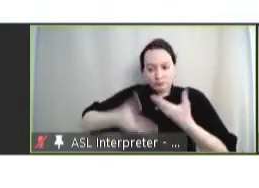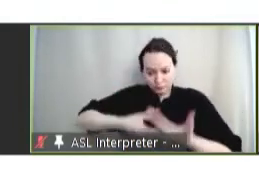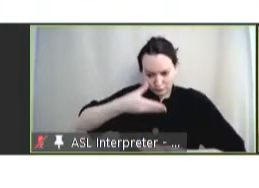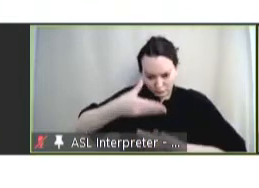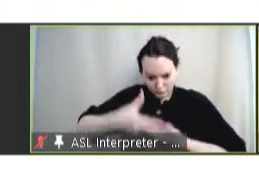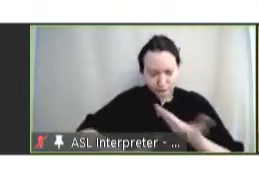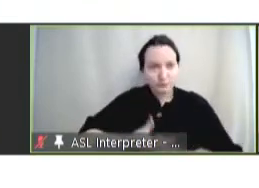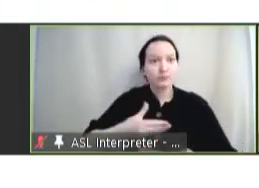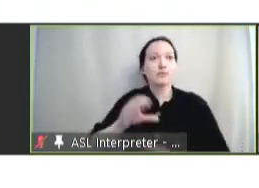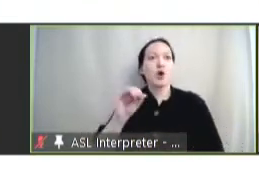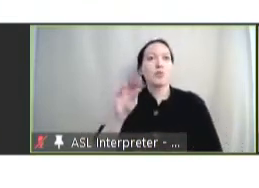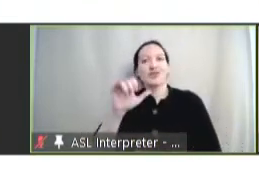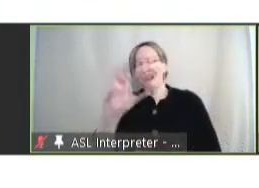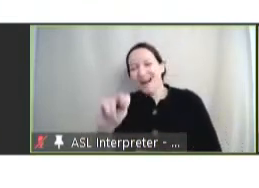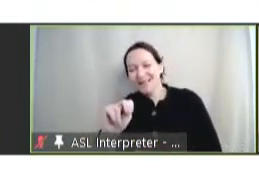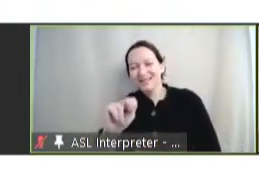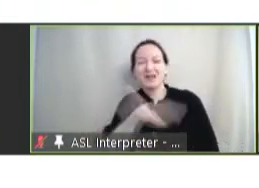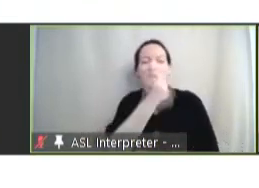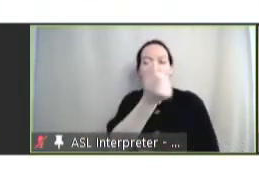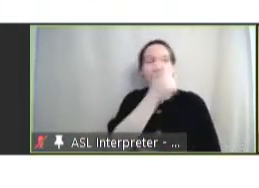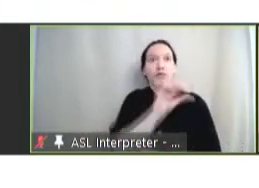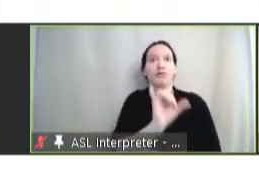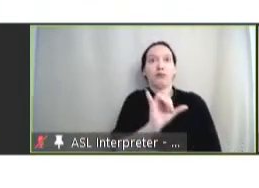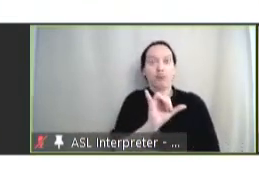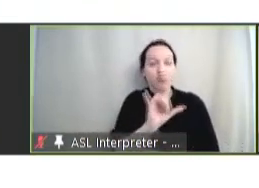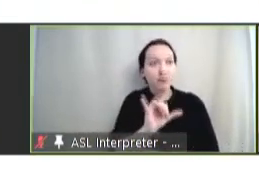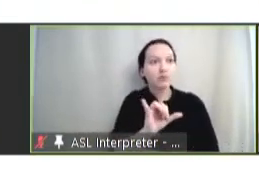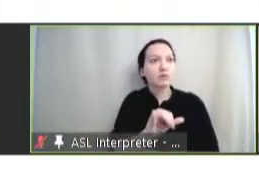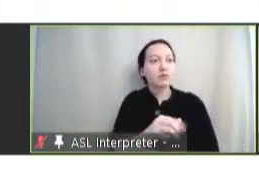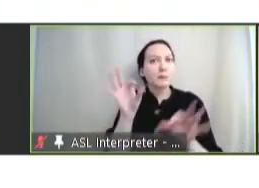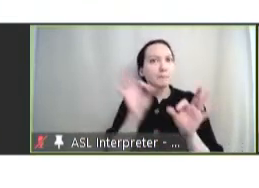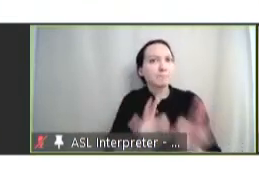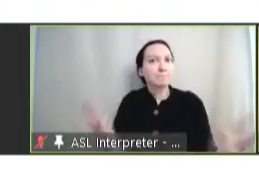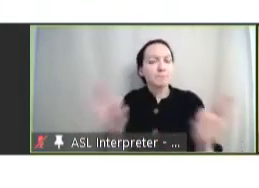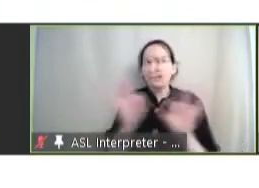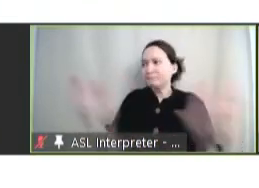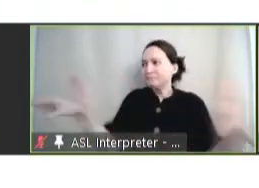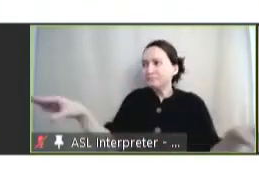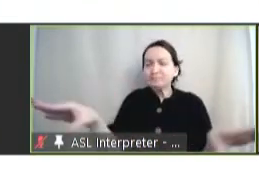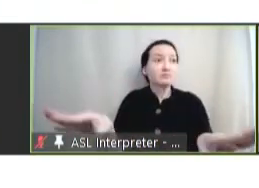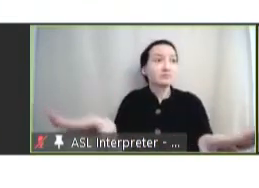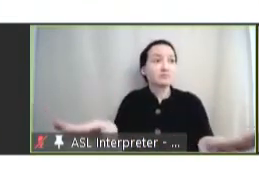Omicron and other understandings, it was also very important to say that you weren't going to die or